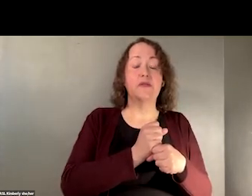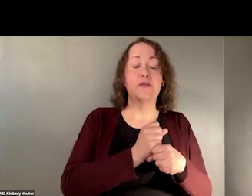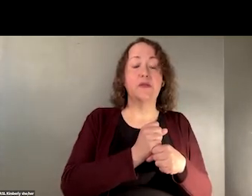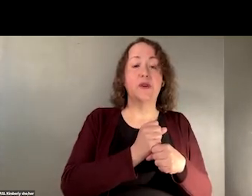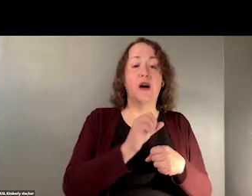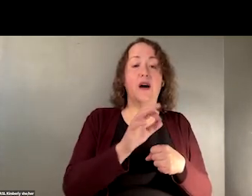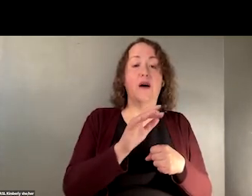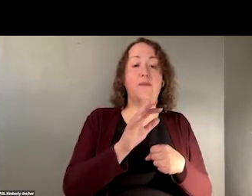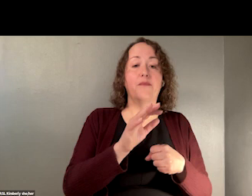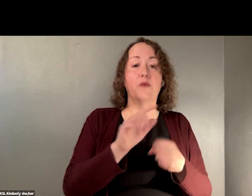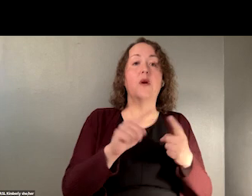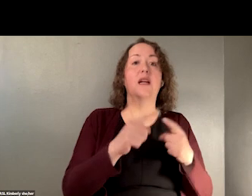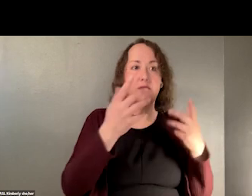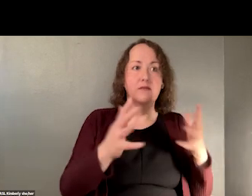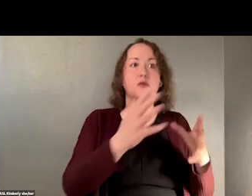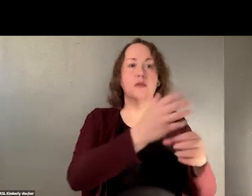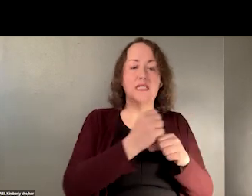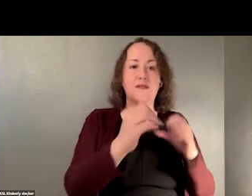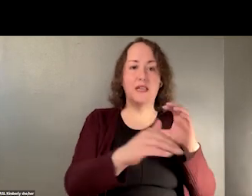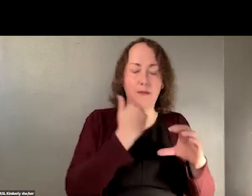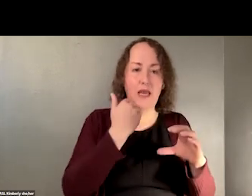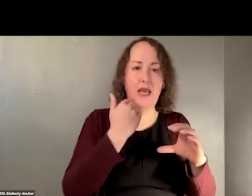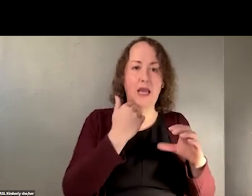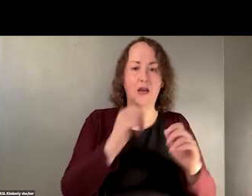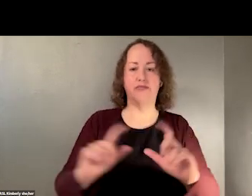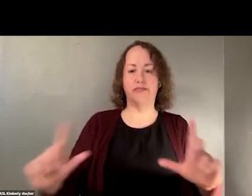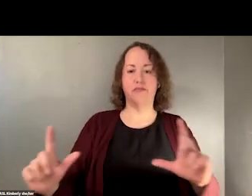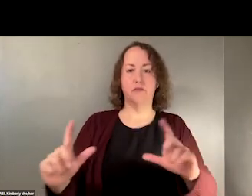email prompting them to complete their reviewer profile information,